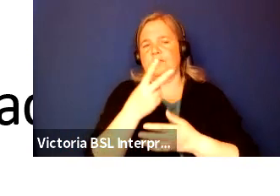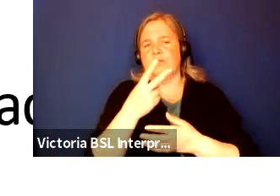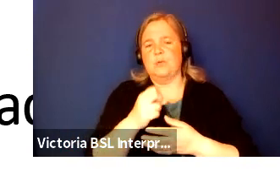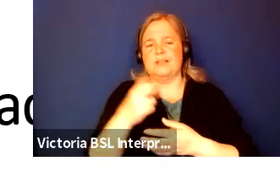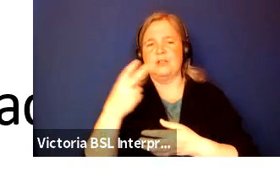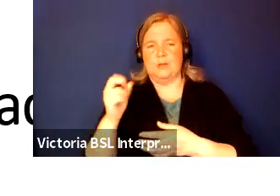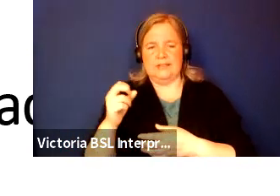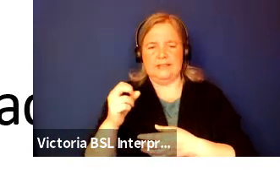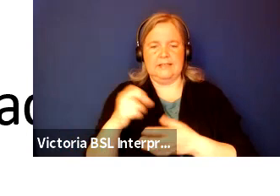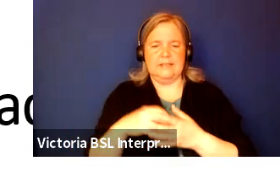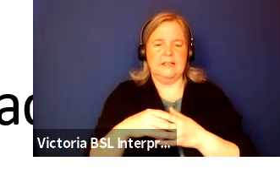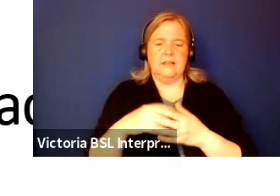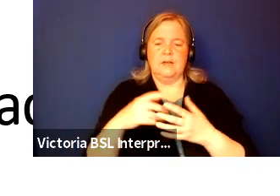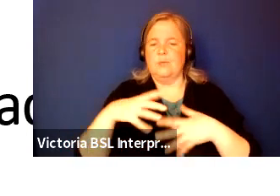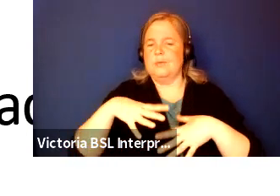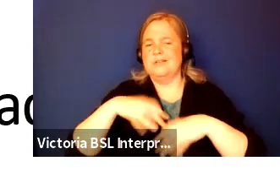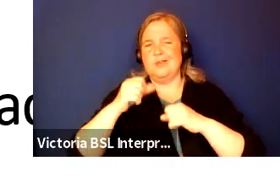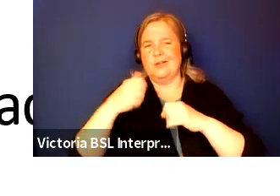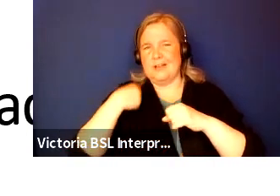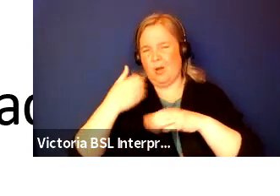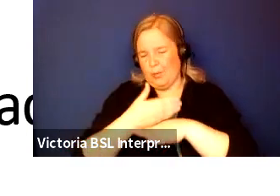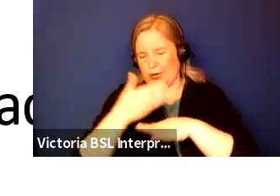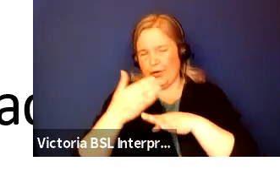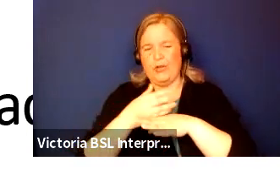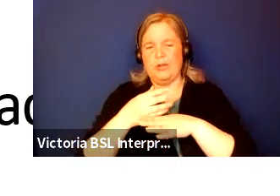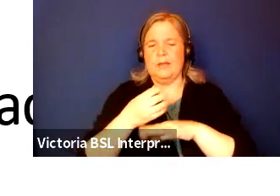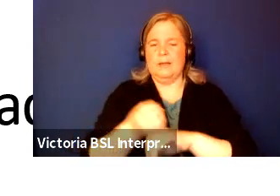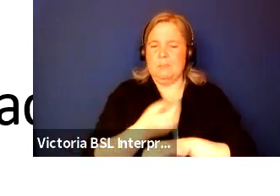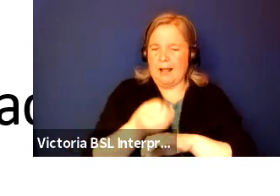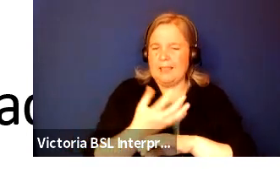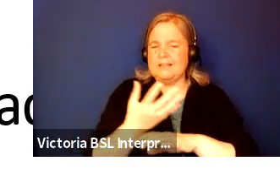it was that we have started our work meaning the Bangladesh Foundation has started our work, with the